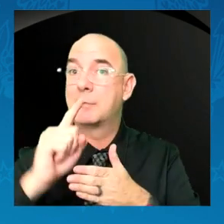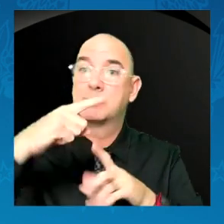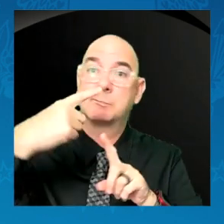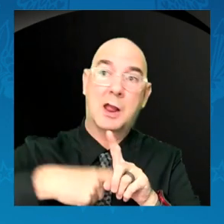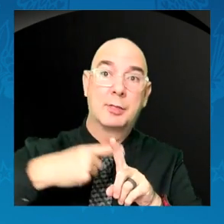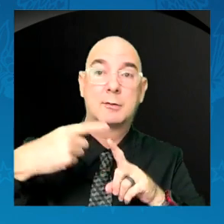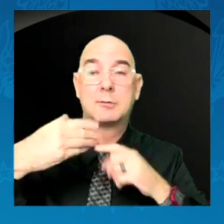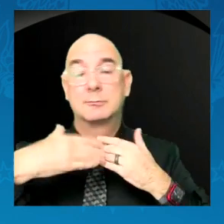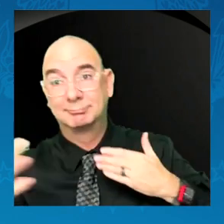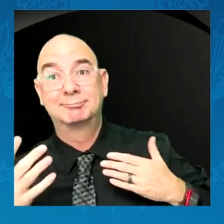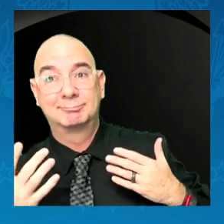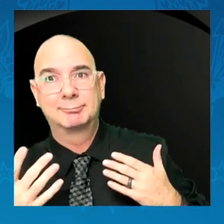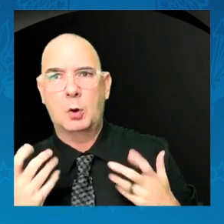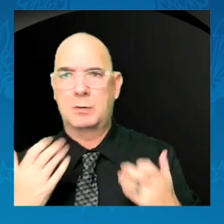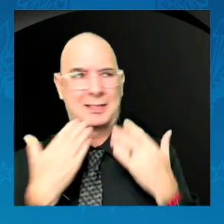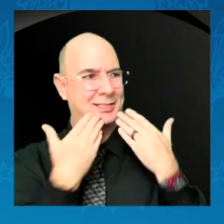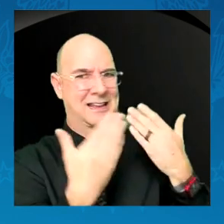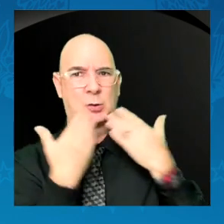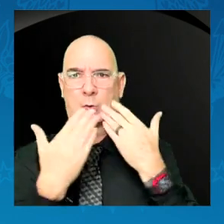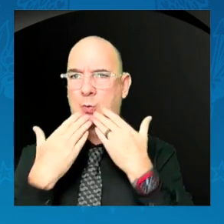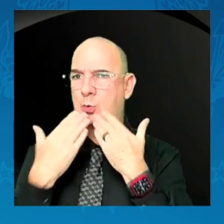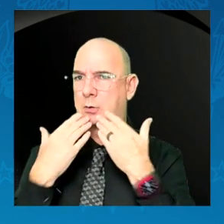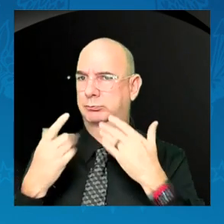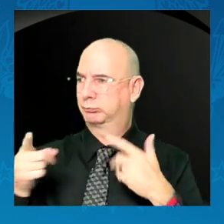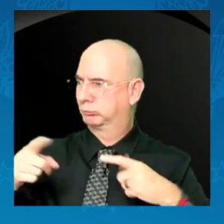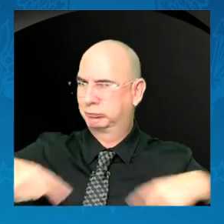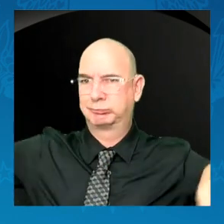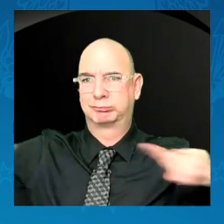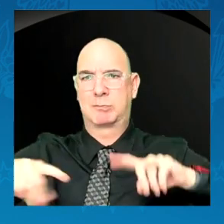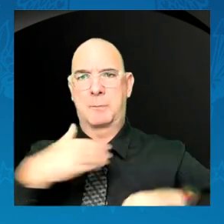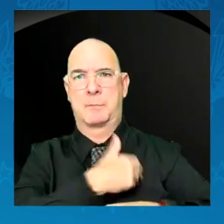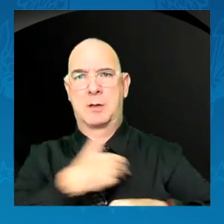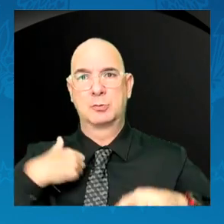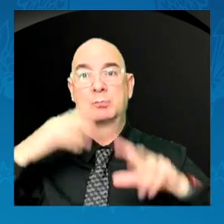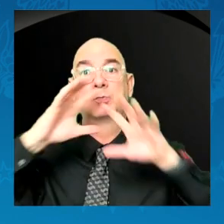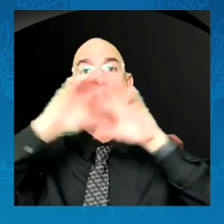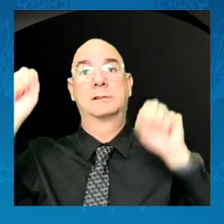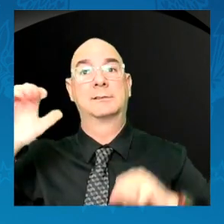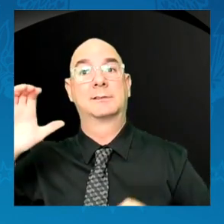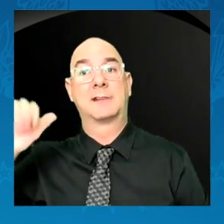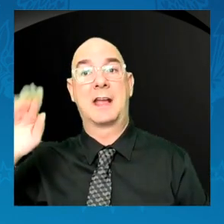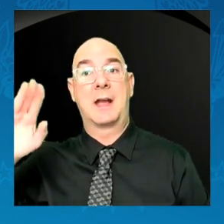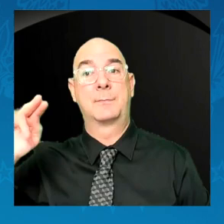of the president's cabinet. You each take on so many challenges